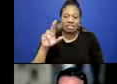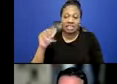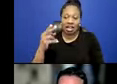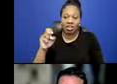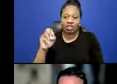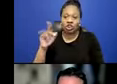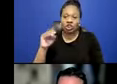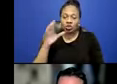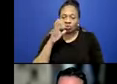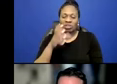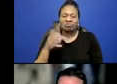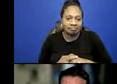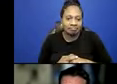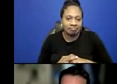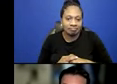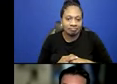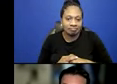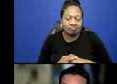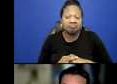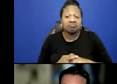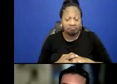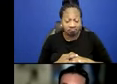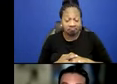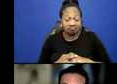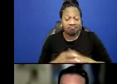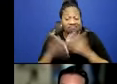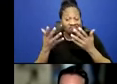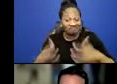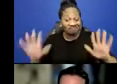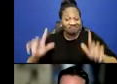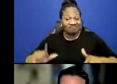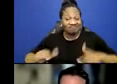for this webinar. And with that, I will hand this over to our panelists.